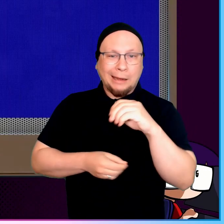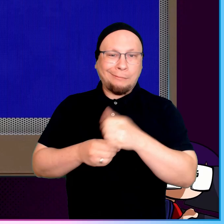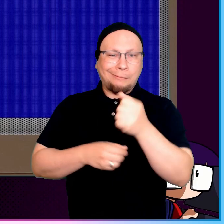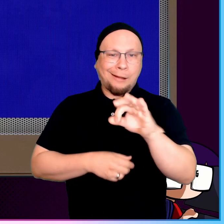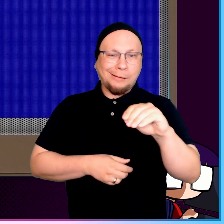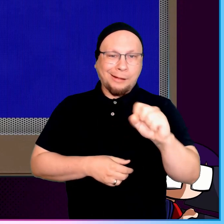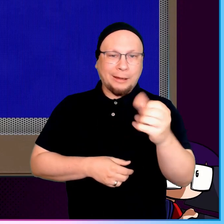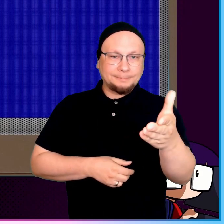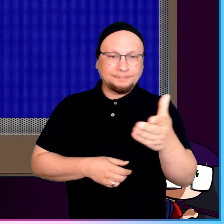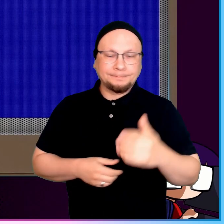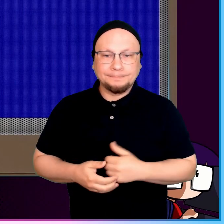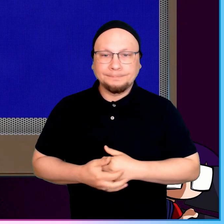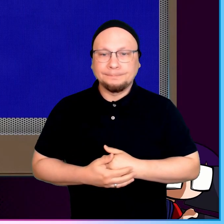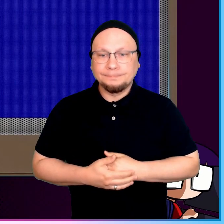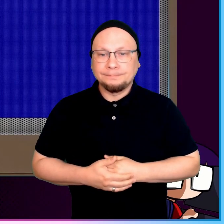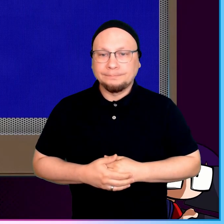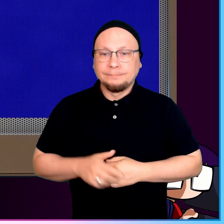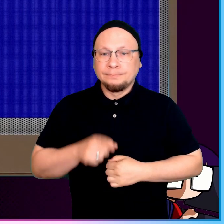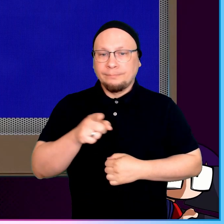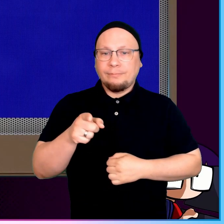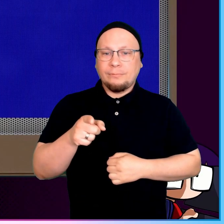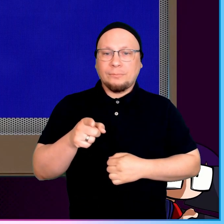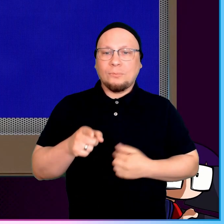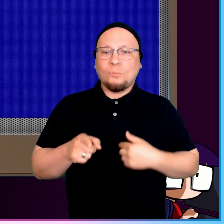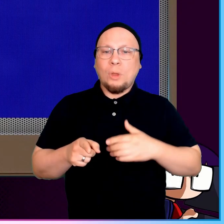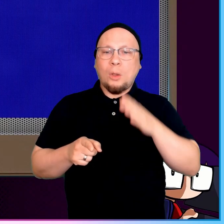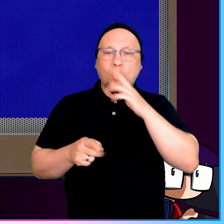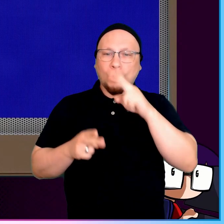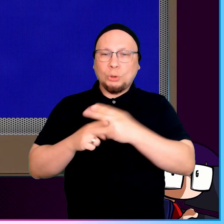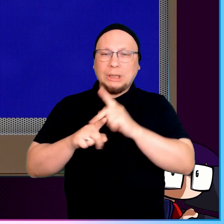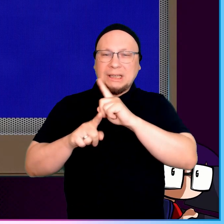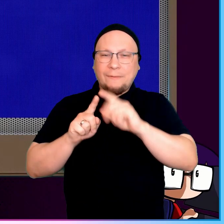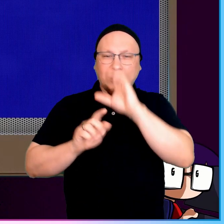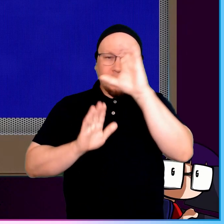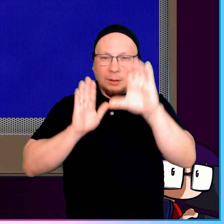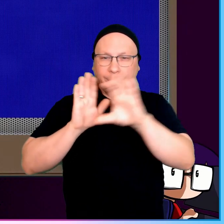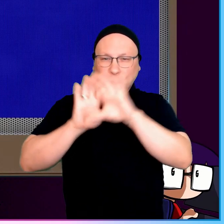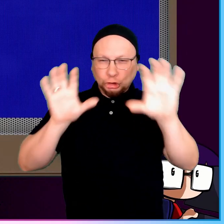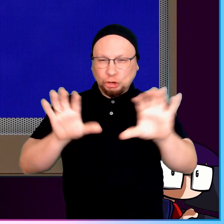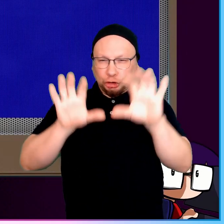In this game, we make use of video and screen filters to create retro computer effects.